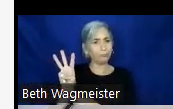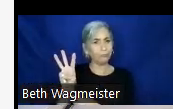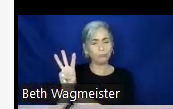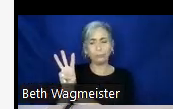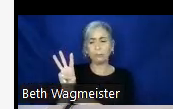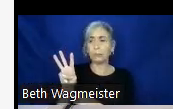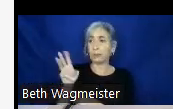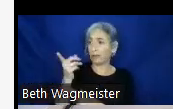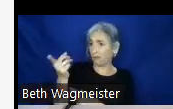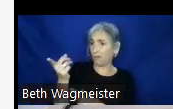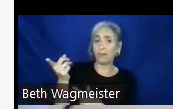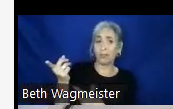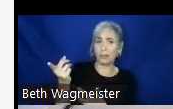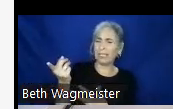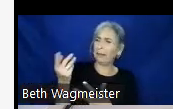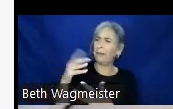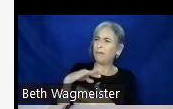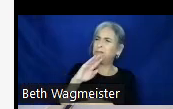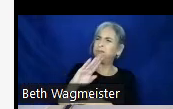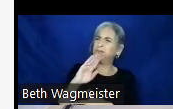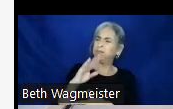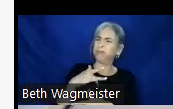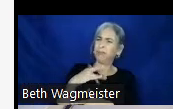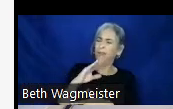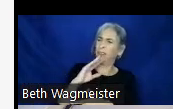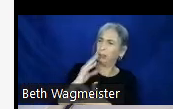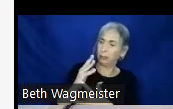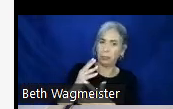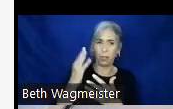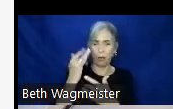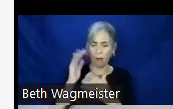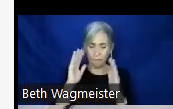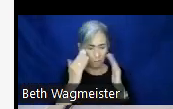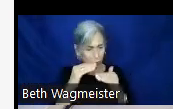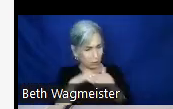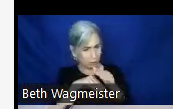She was a bit frustrated. She's very focused on accessibility and trying to